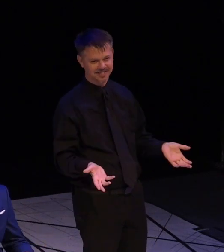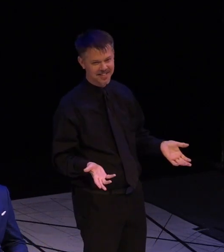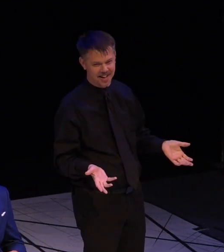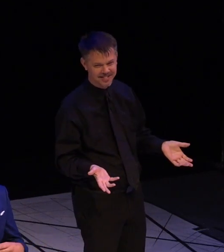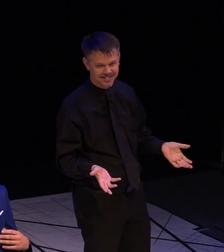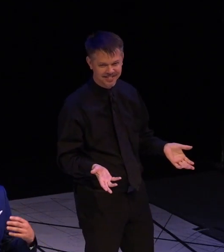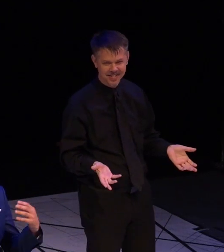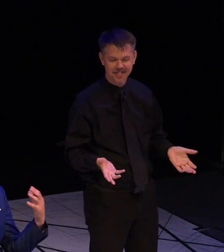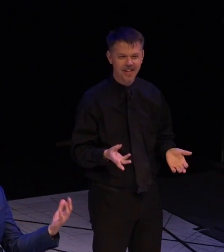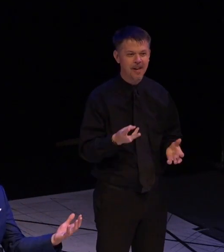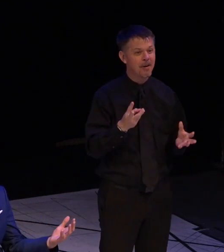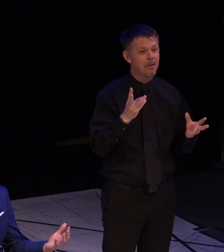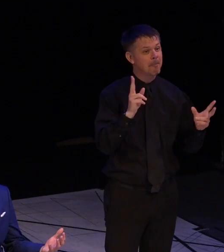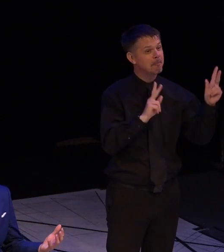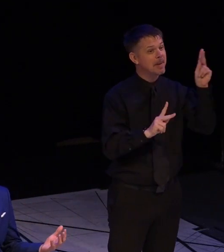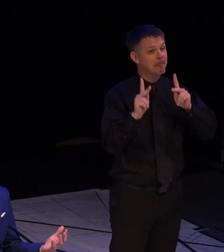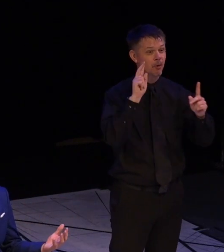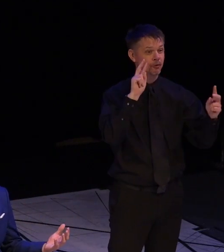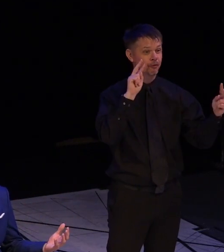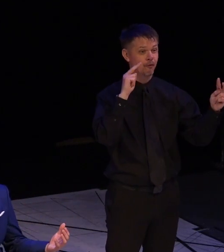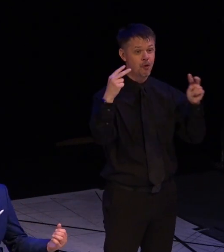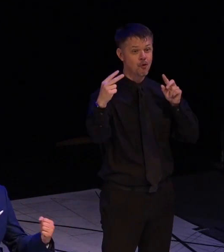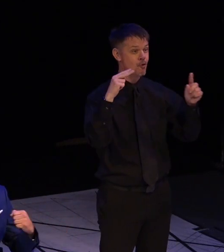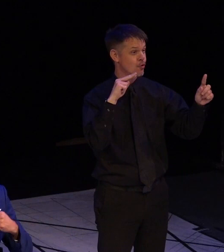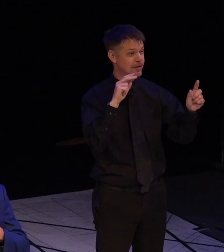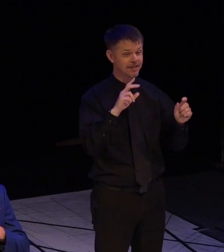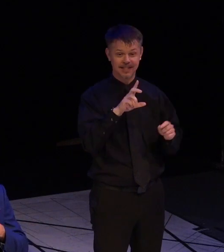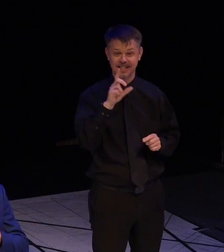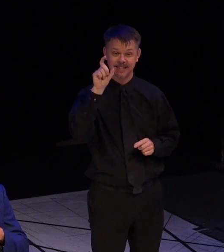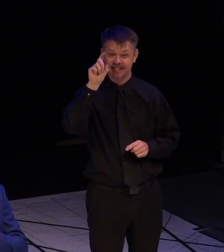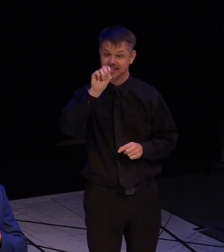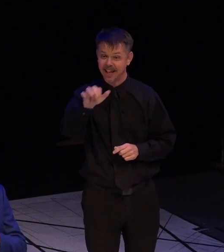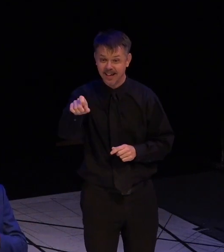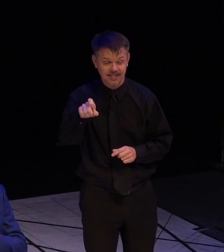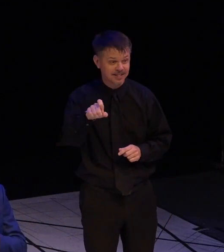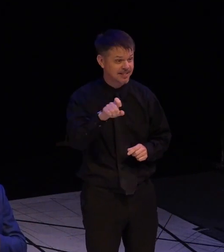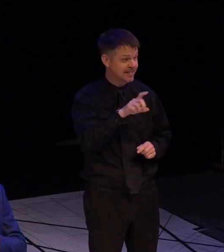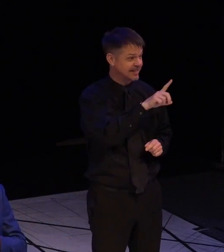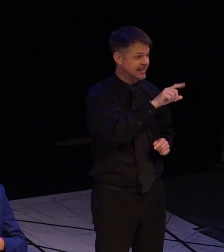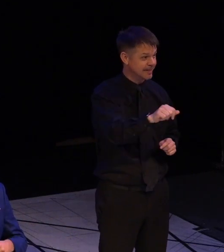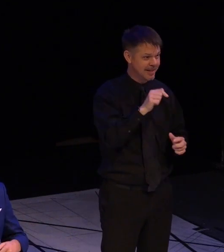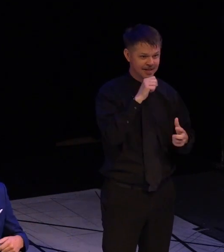Most people's views of sex and disability just don't really mix well at all